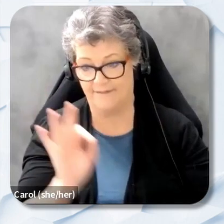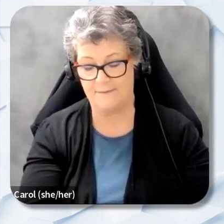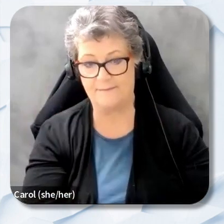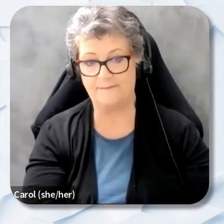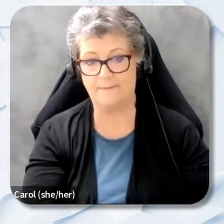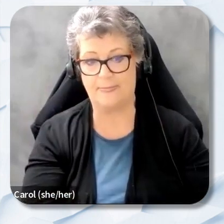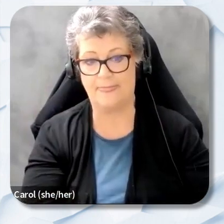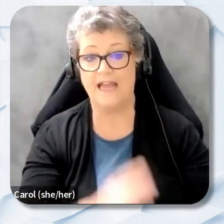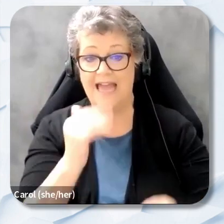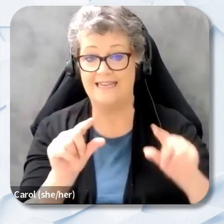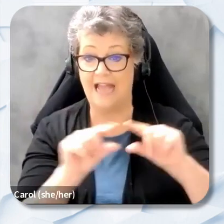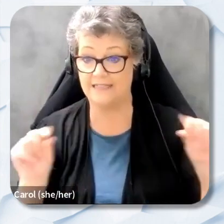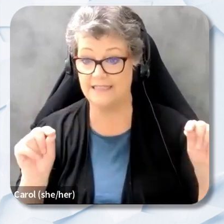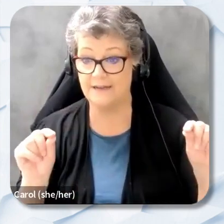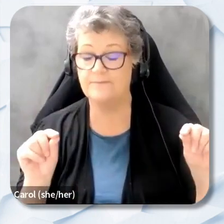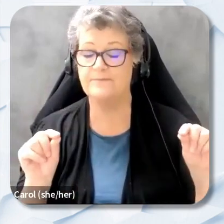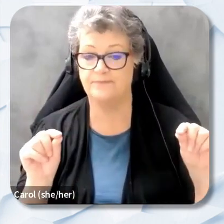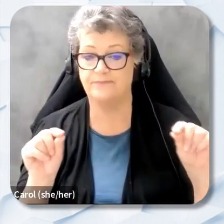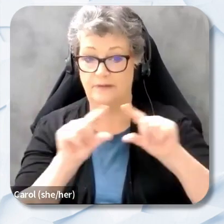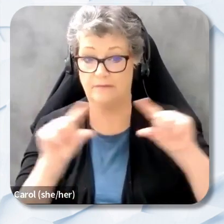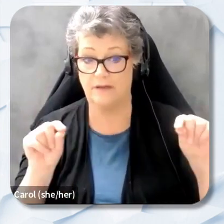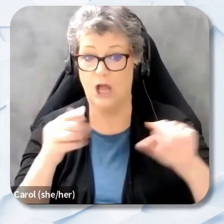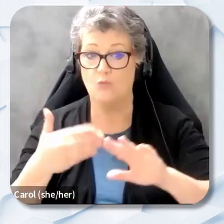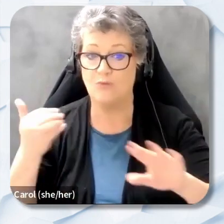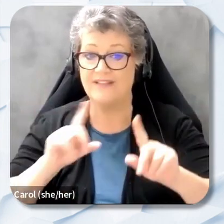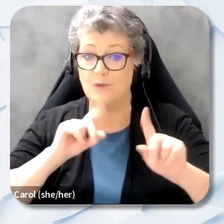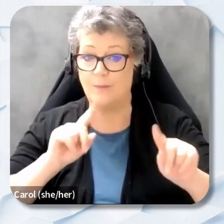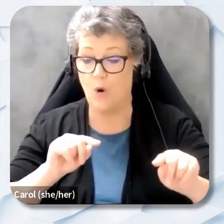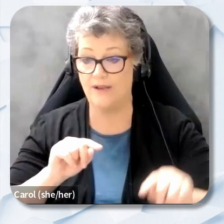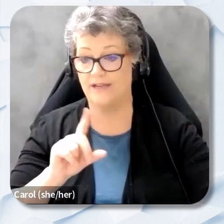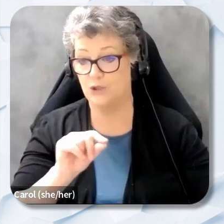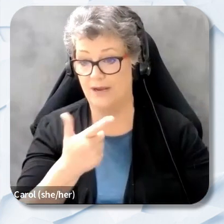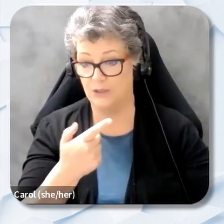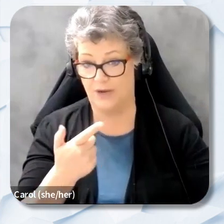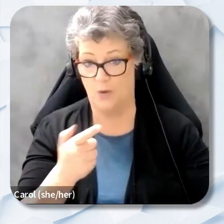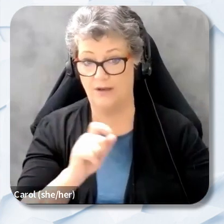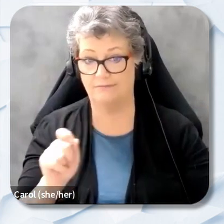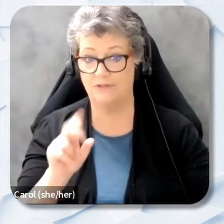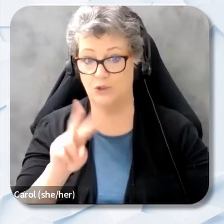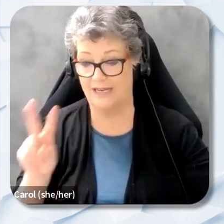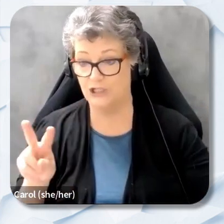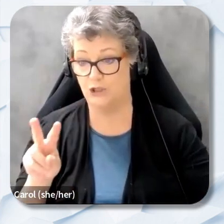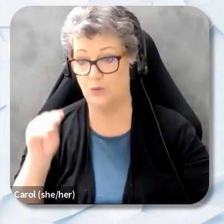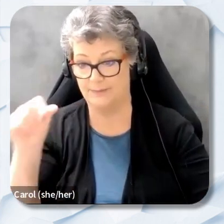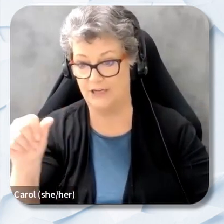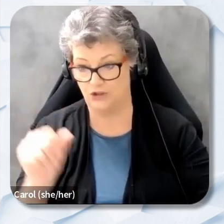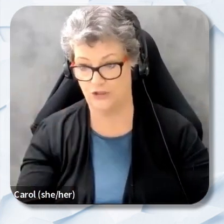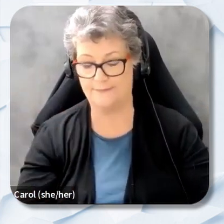Next, LEAs will see the box titled Previously Reported 2021 through 22 Expenditures.